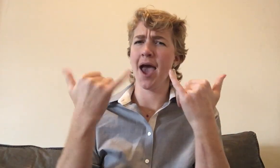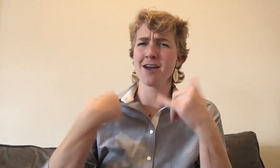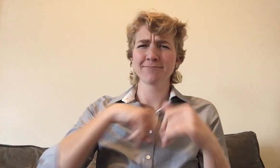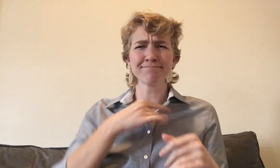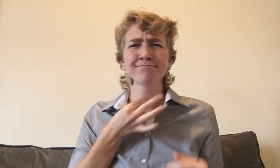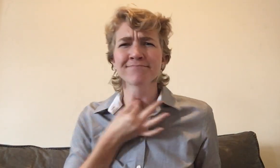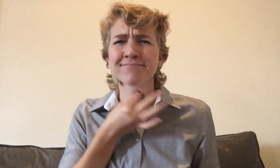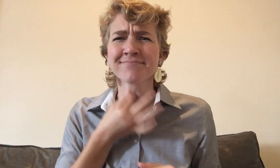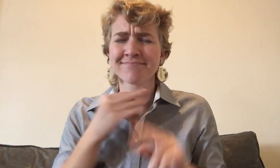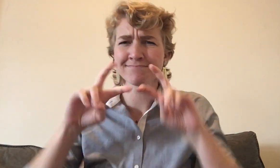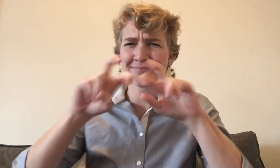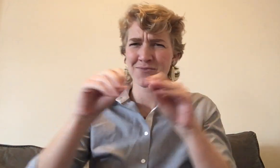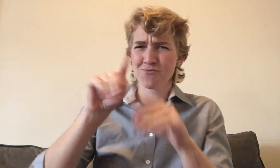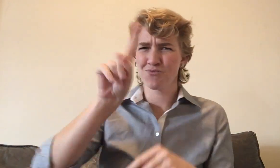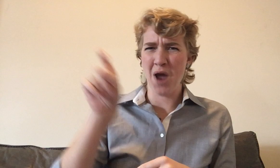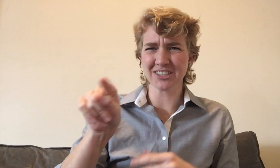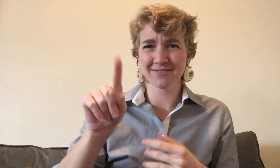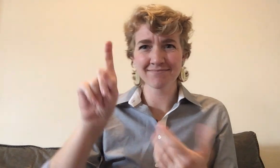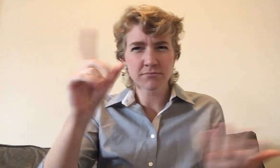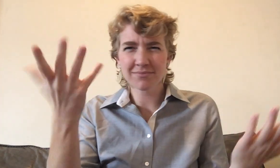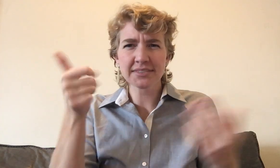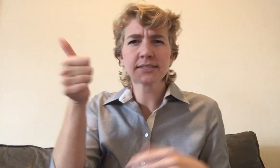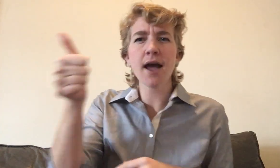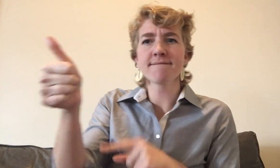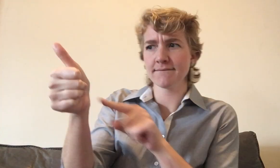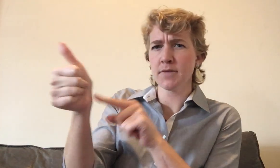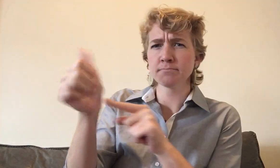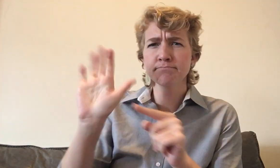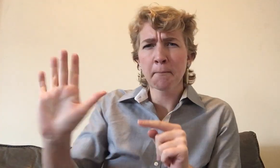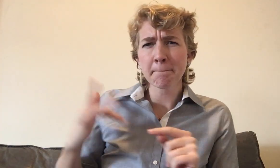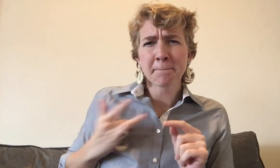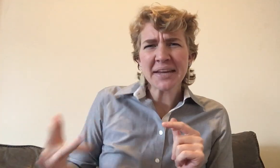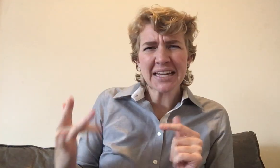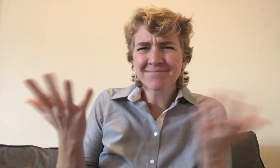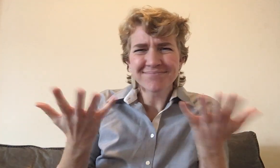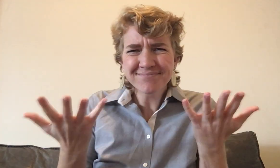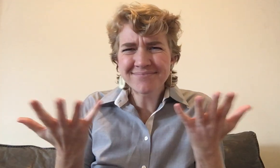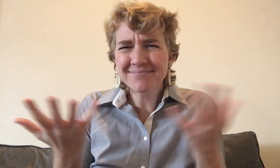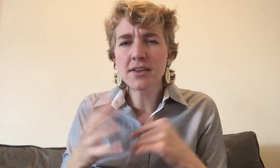Now, we are interested in the question of what behavioral profile SELF has.